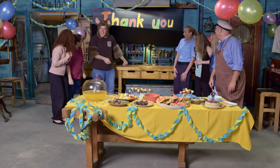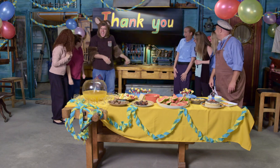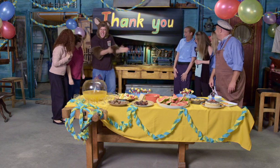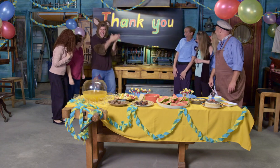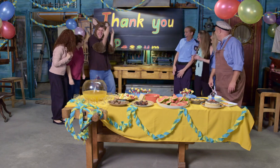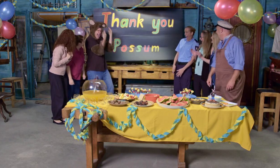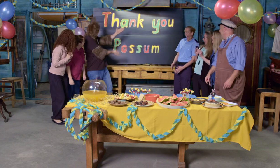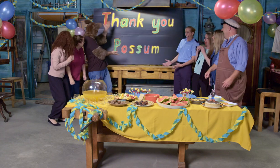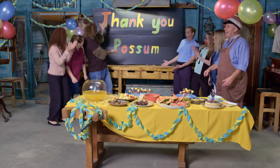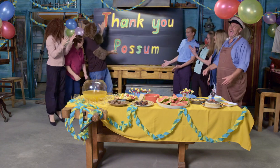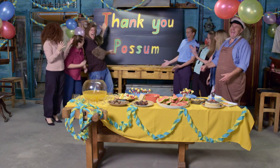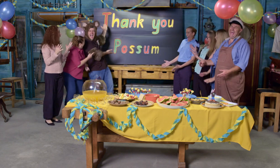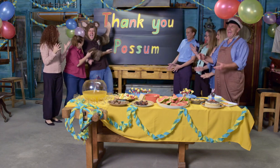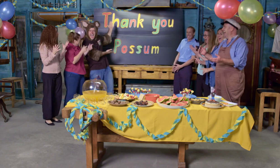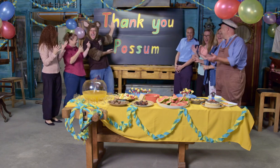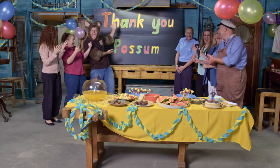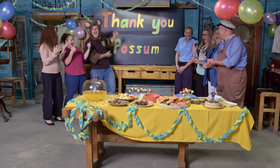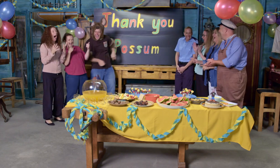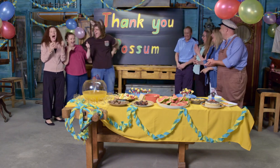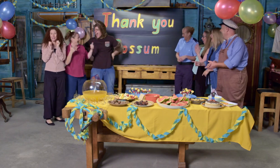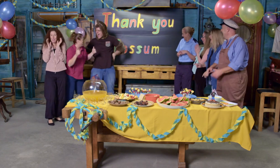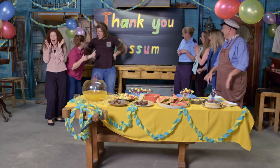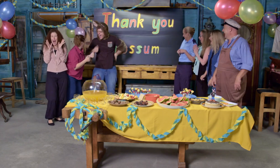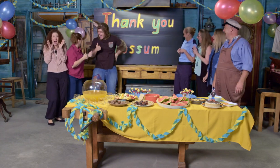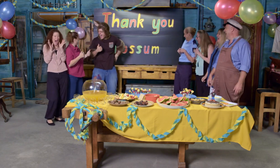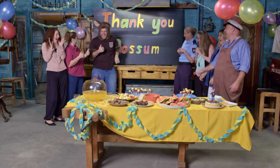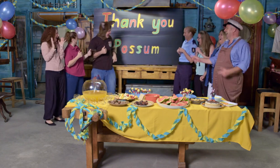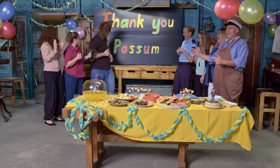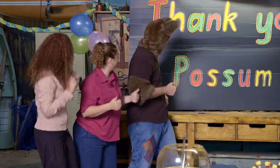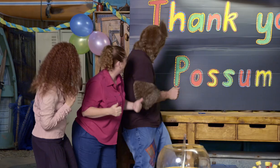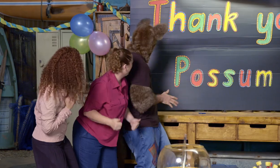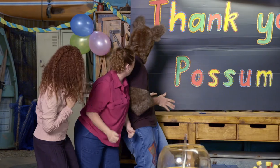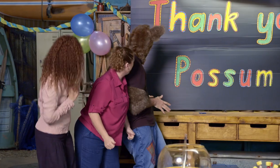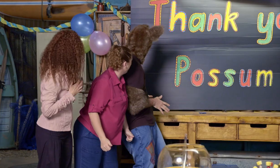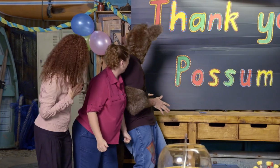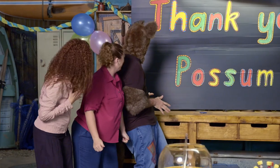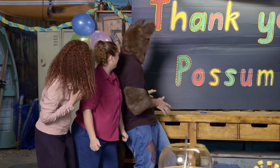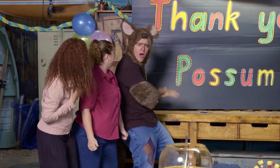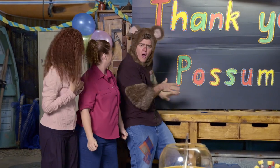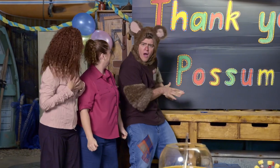Ta-da! Hey! Oh, yes! Yeah. Huh?